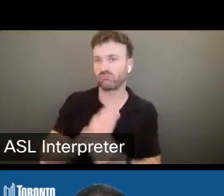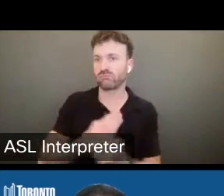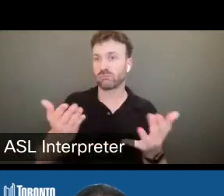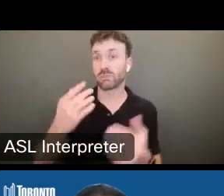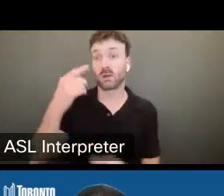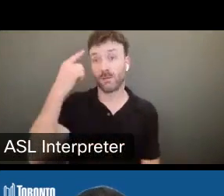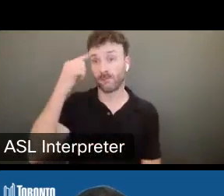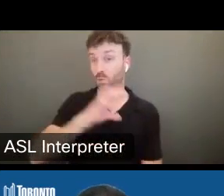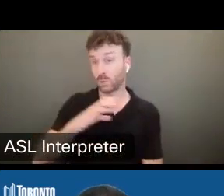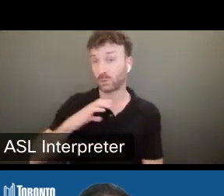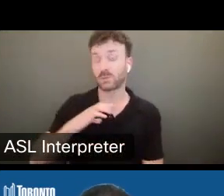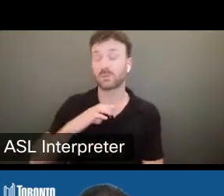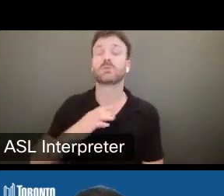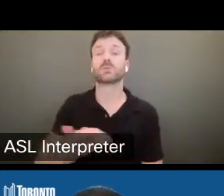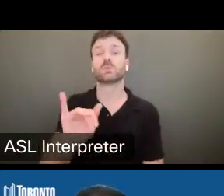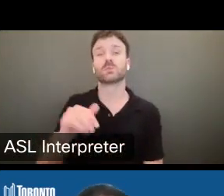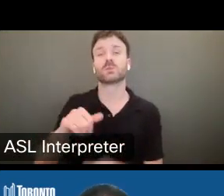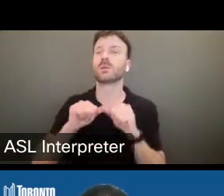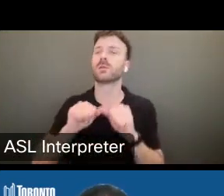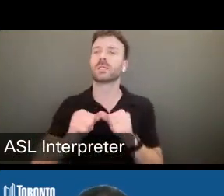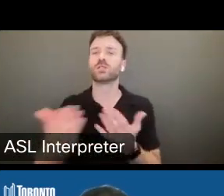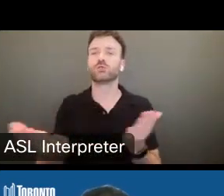as well as continued engagement with many of you on this call.